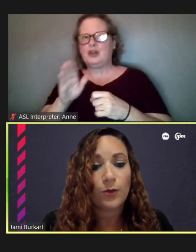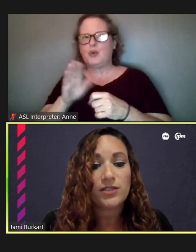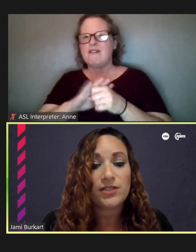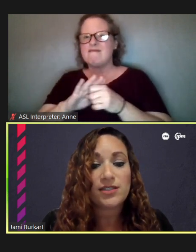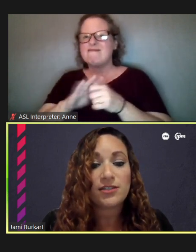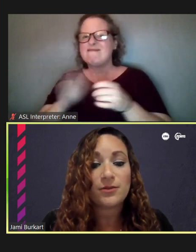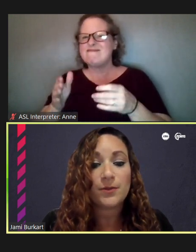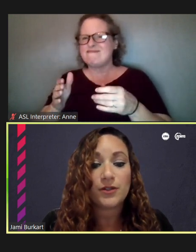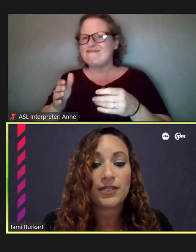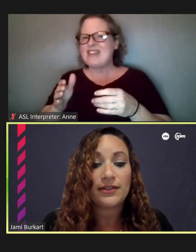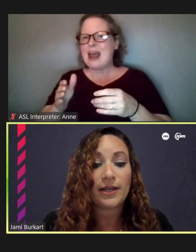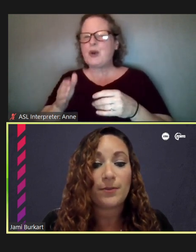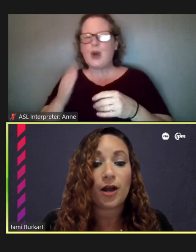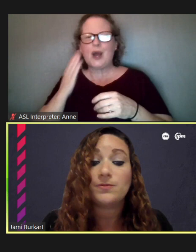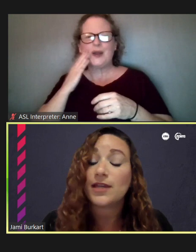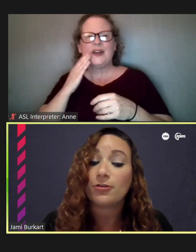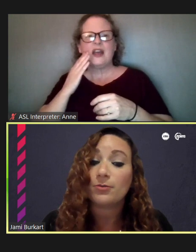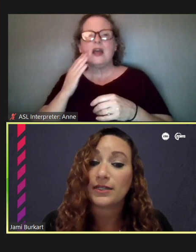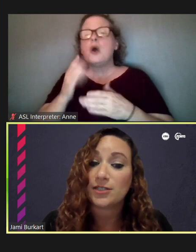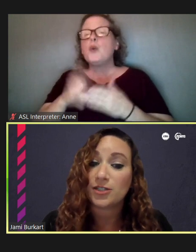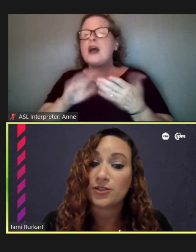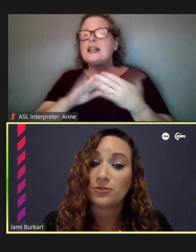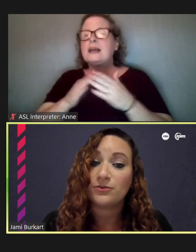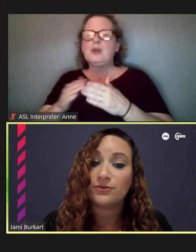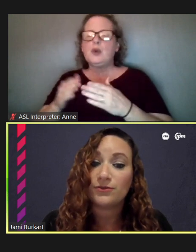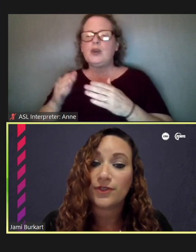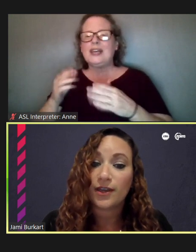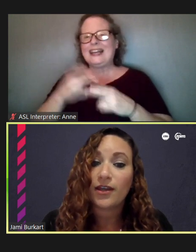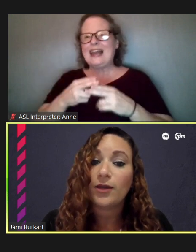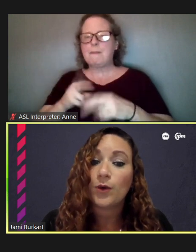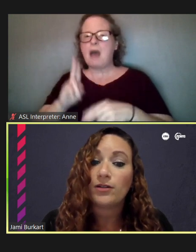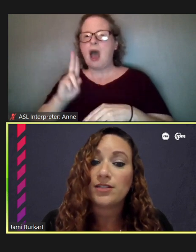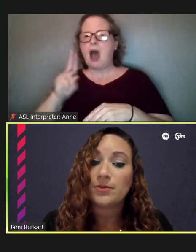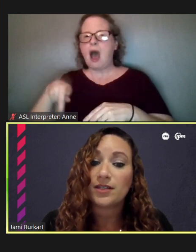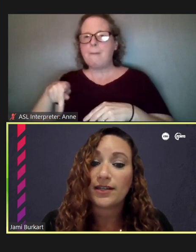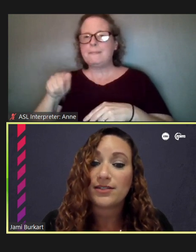What does the community name "Uptown" mean to you, and what are some of the ideas,